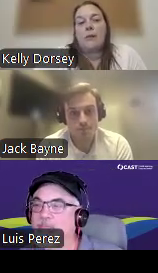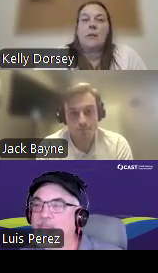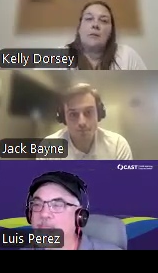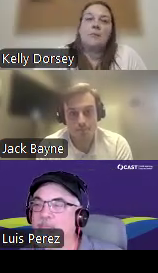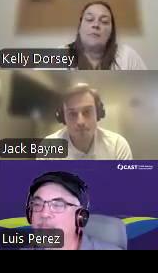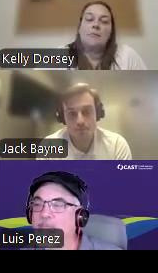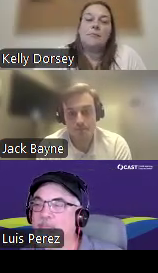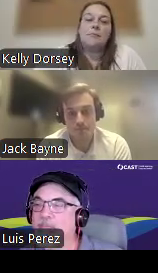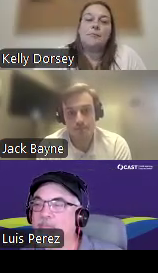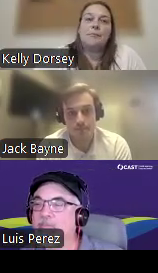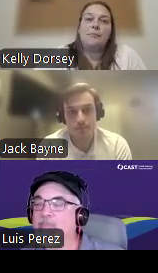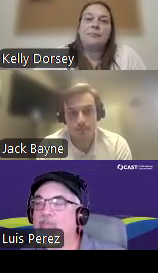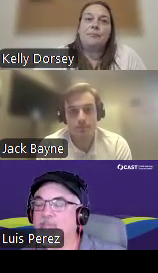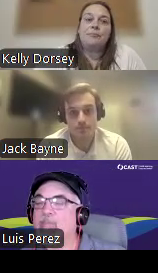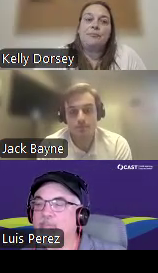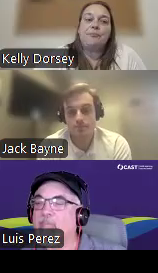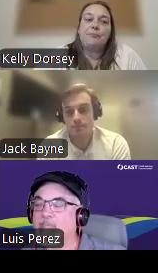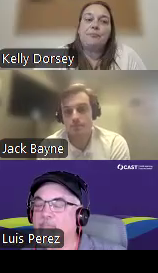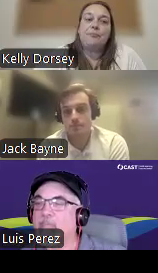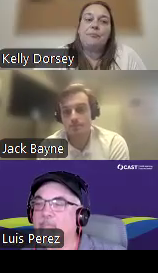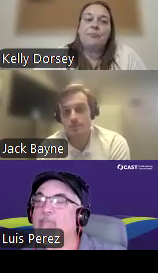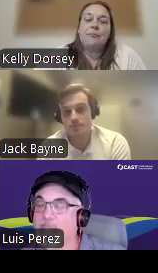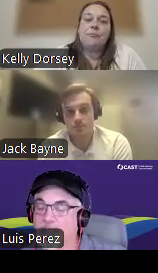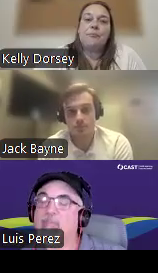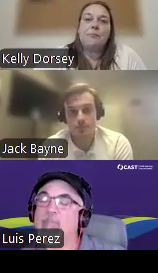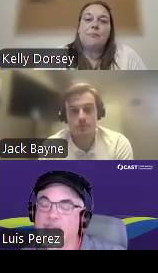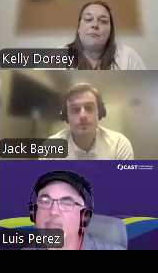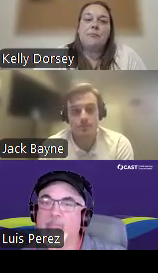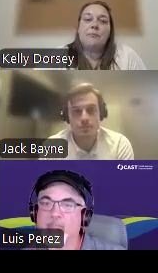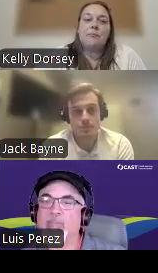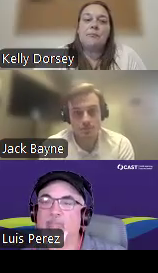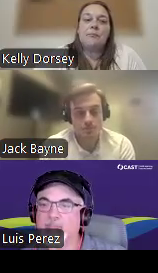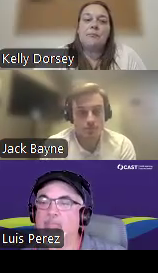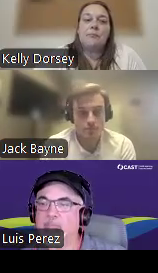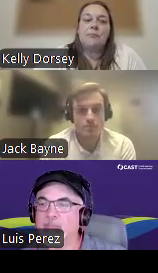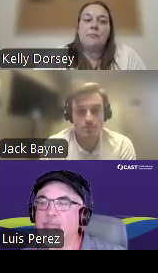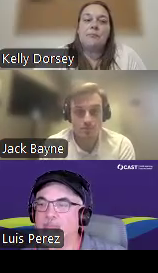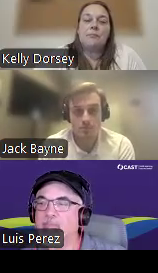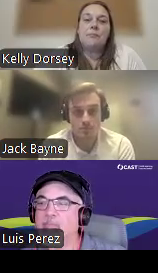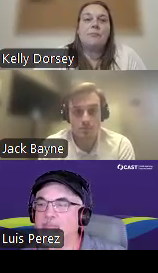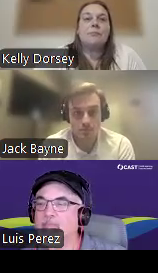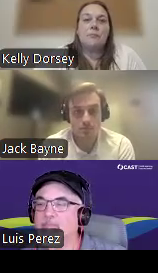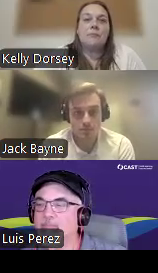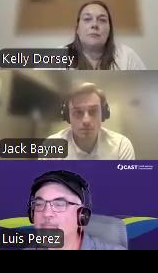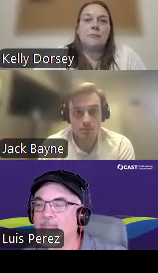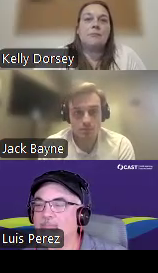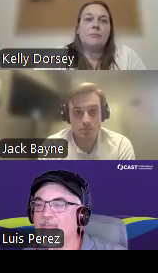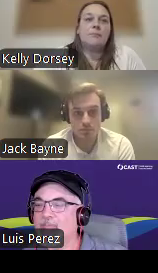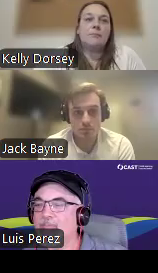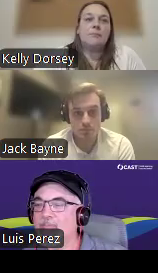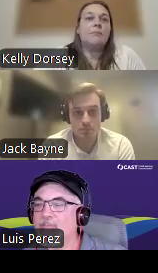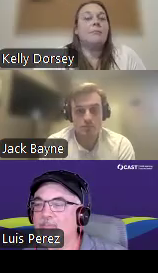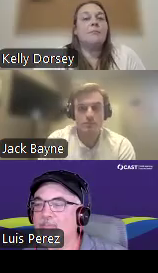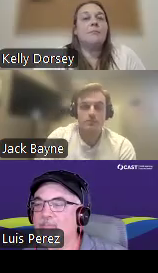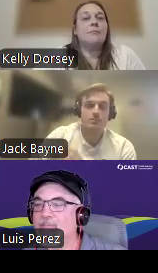they're not getting scammed?" I know a lot of financial scams using AI are abundant now.